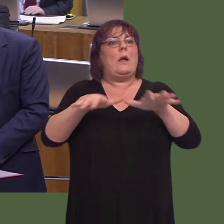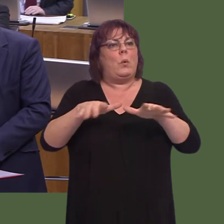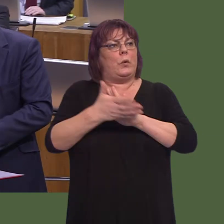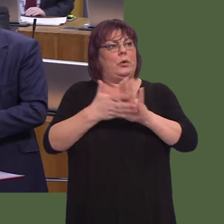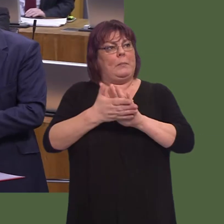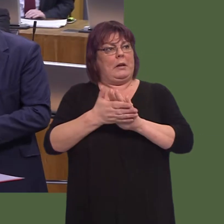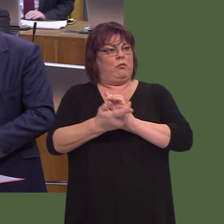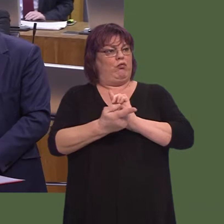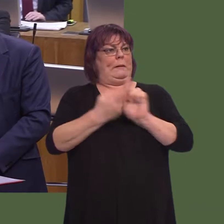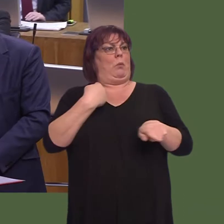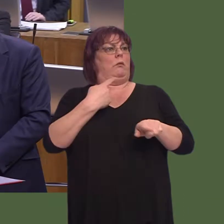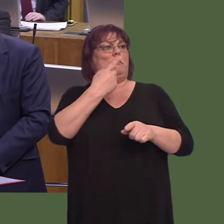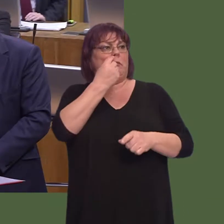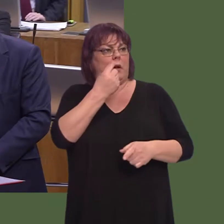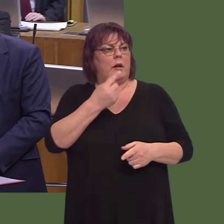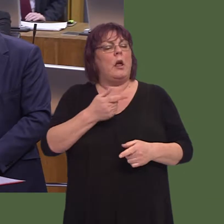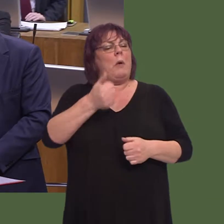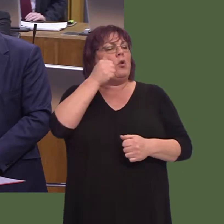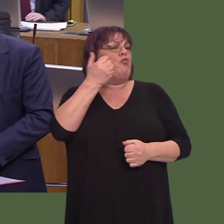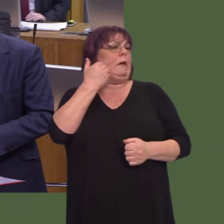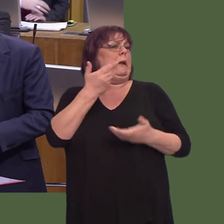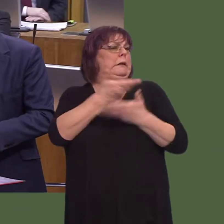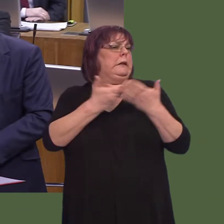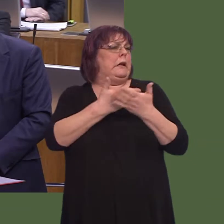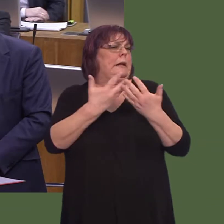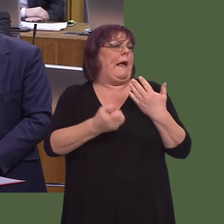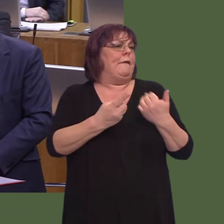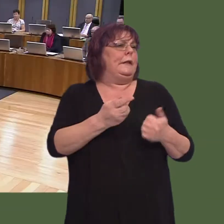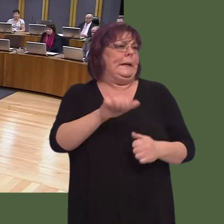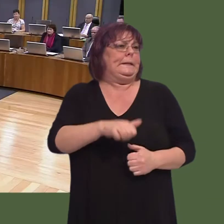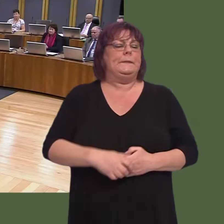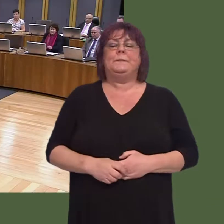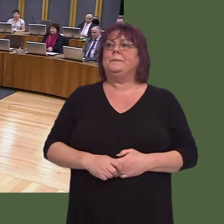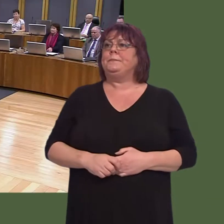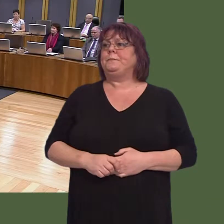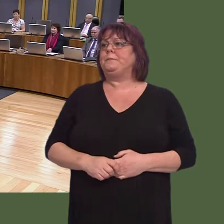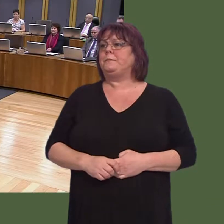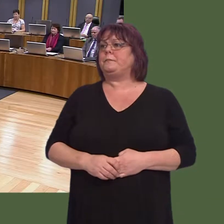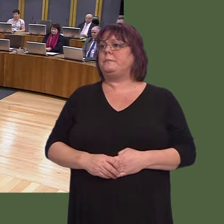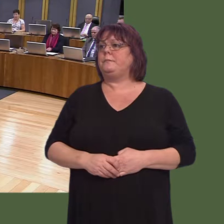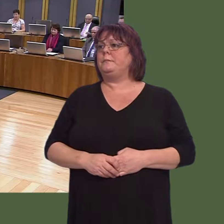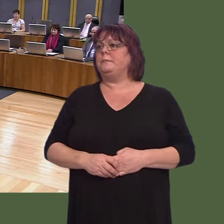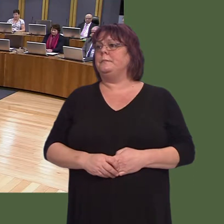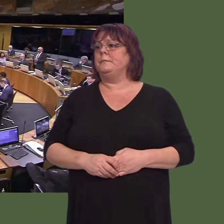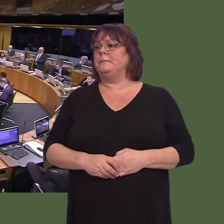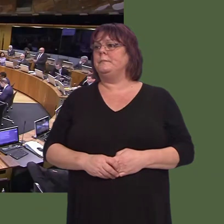As I say, a meeting has recently taken place to discuss that very point.